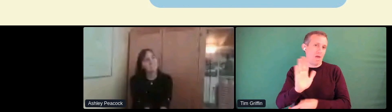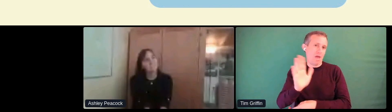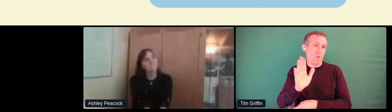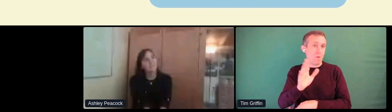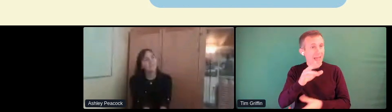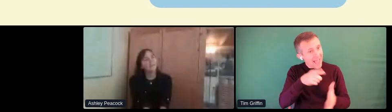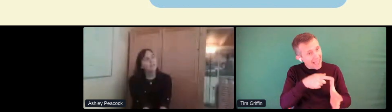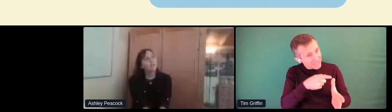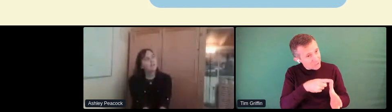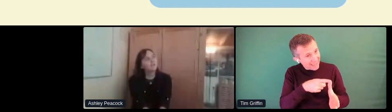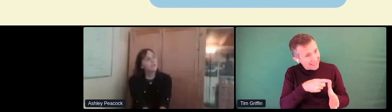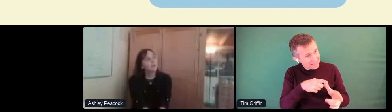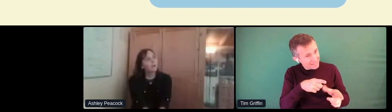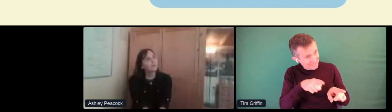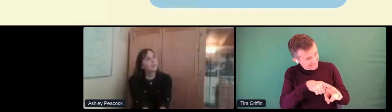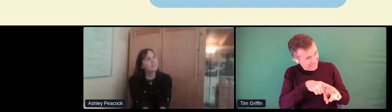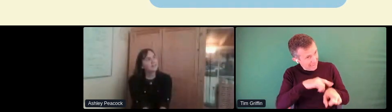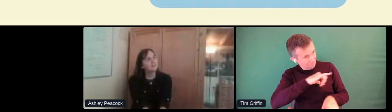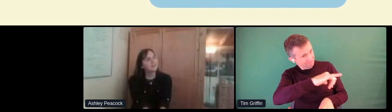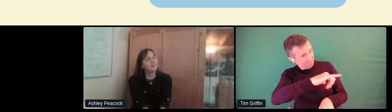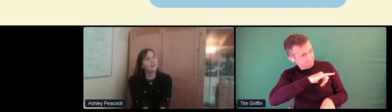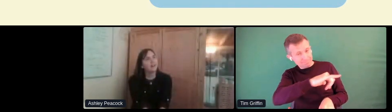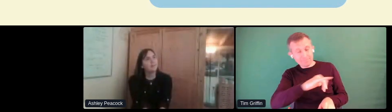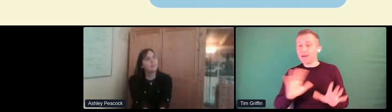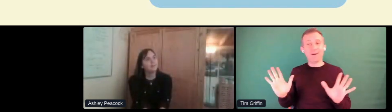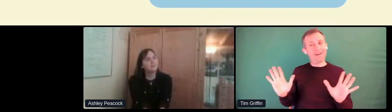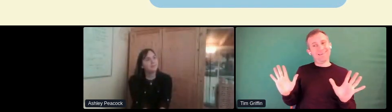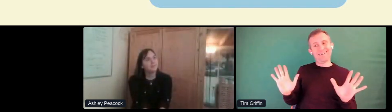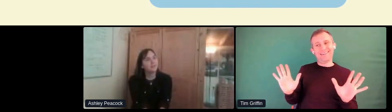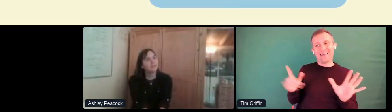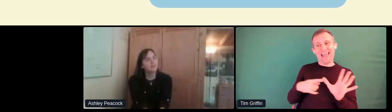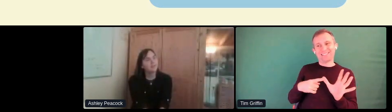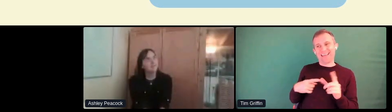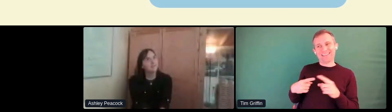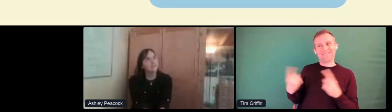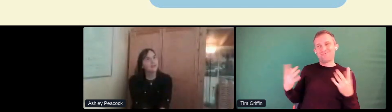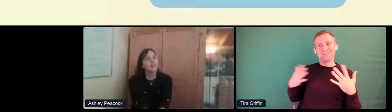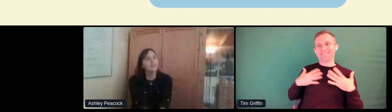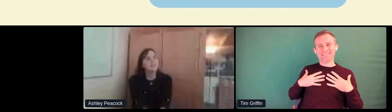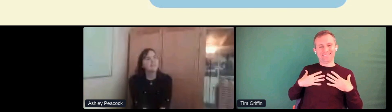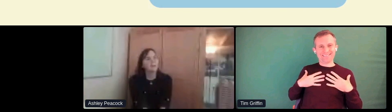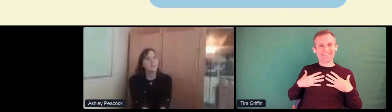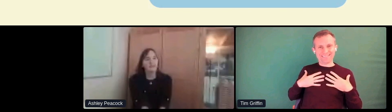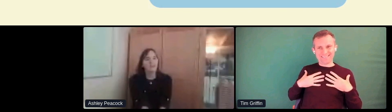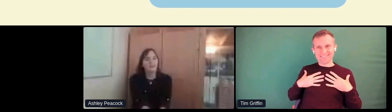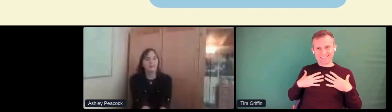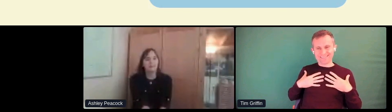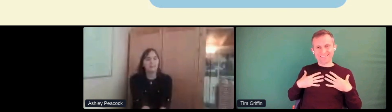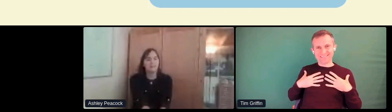No I'm quite different. The kind of summary I was getting there from you